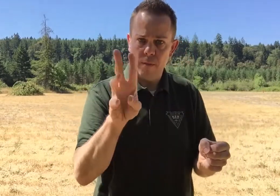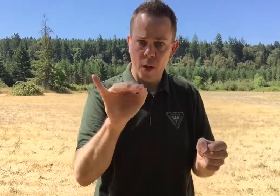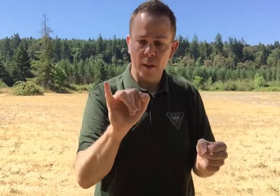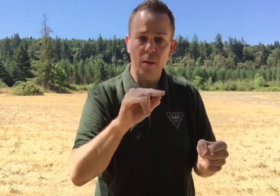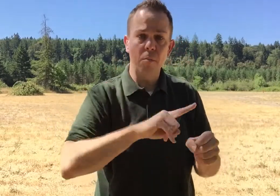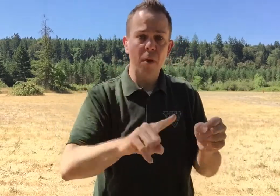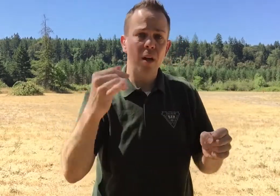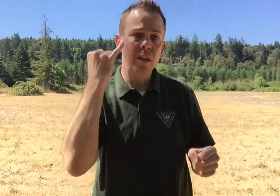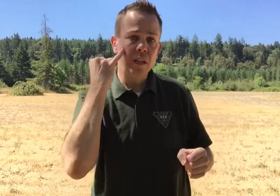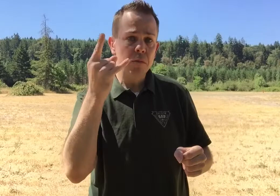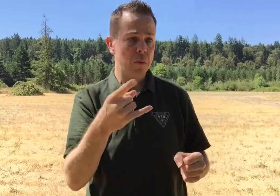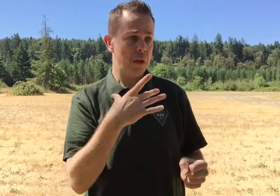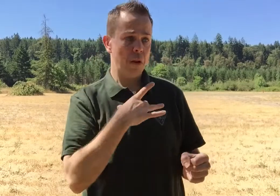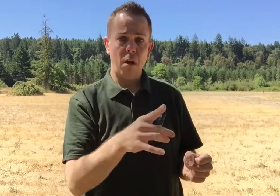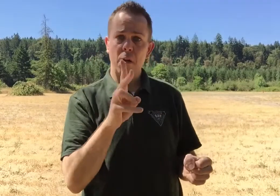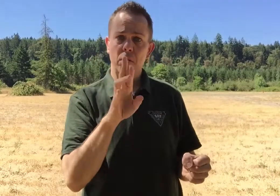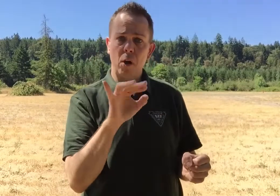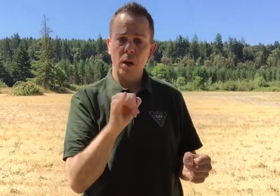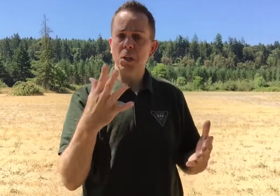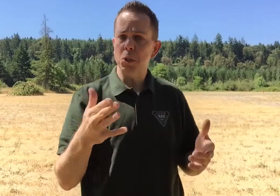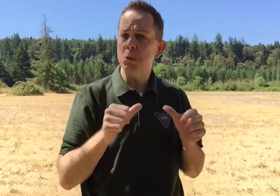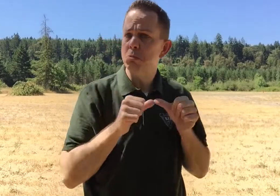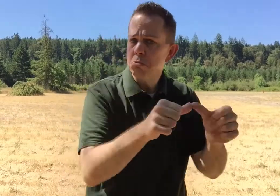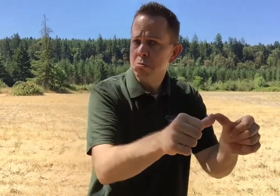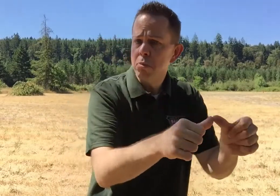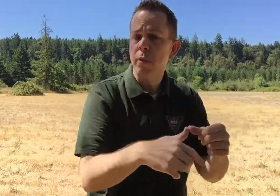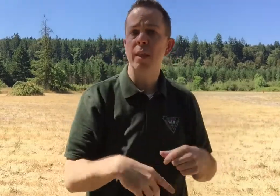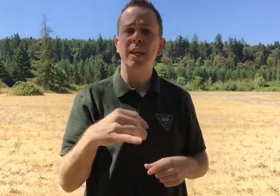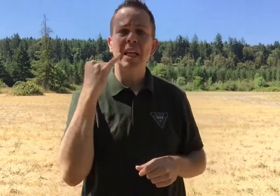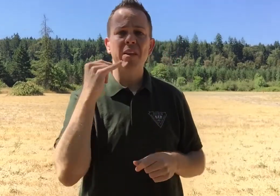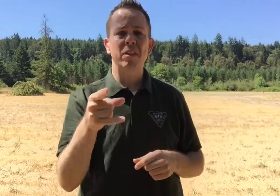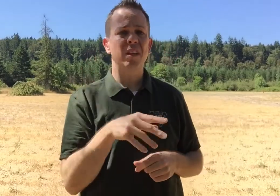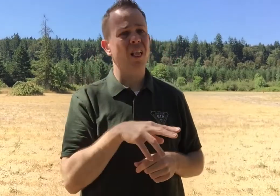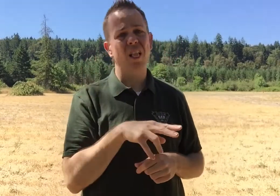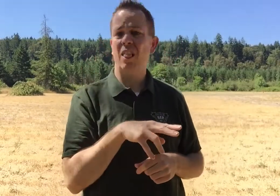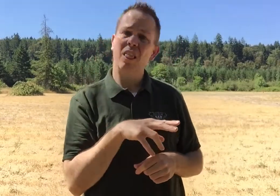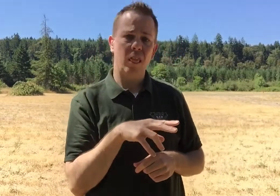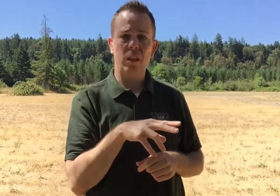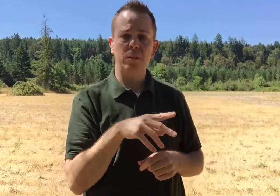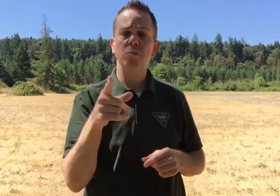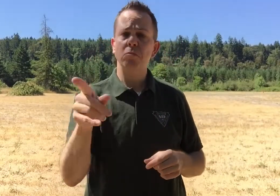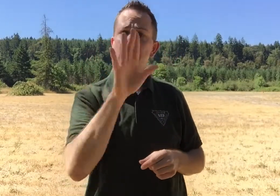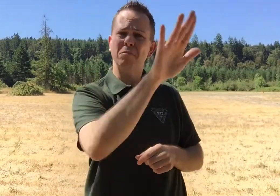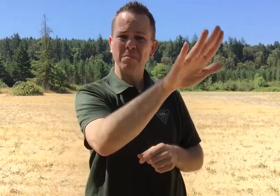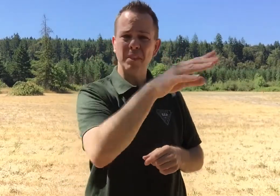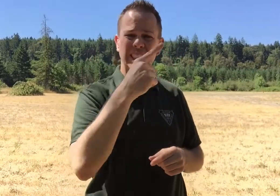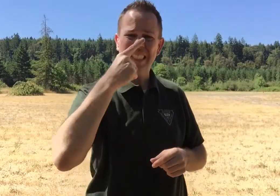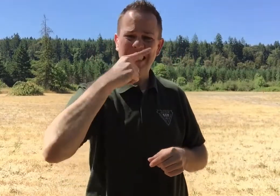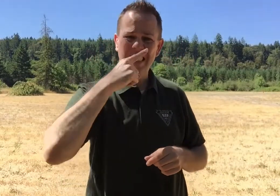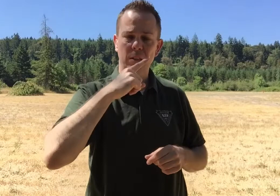At that point in time, a deaf person can choose to continue using the VRI services if they wish,